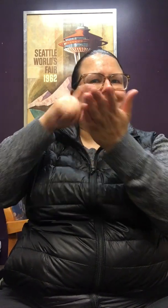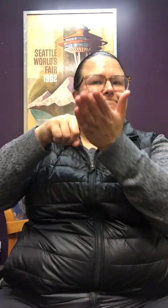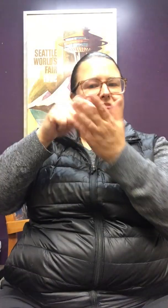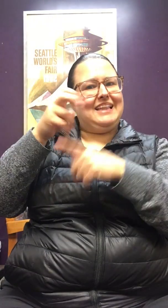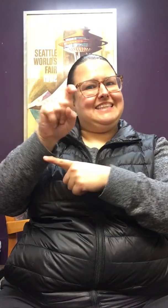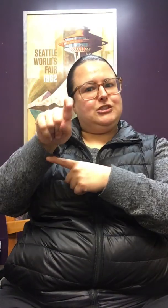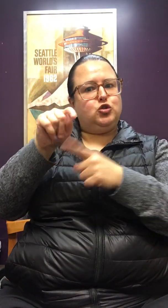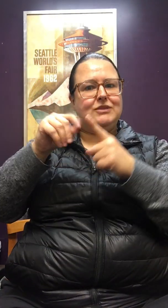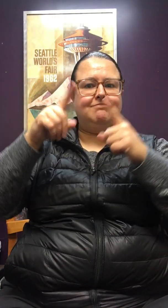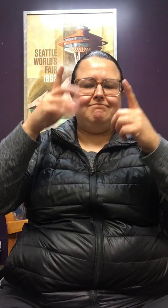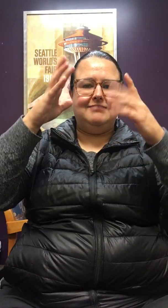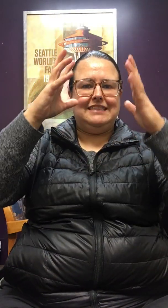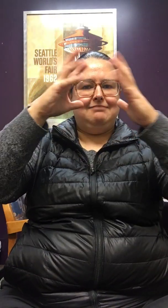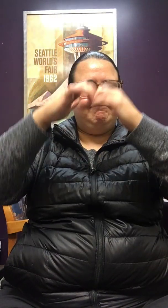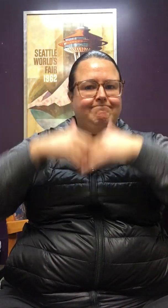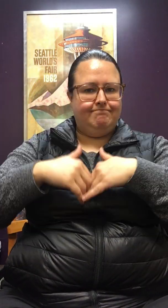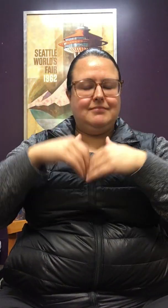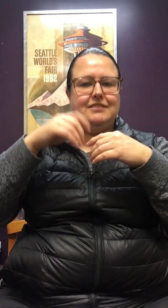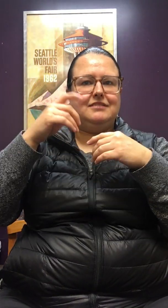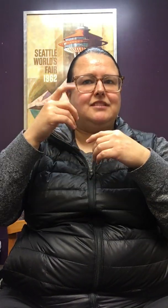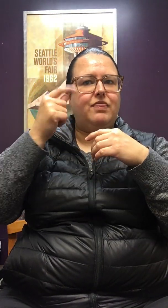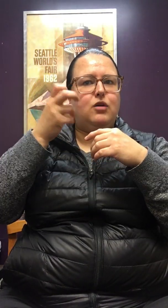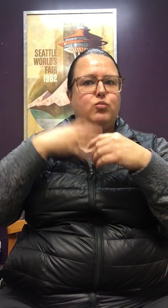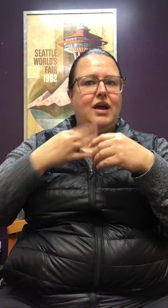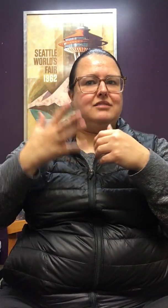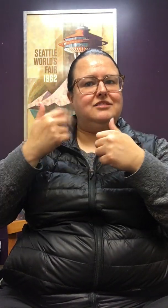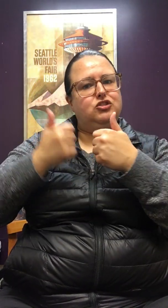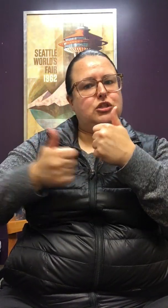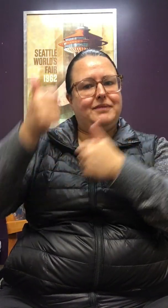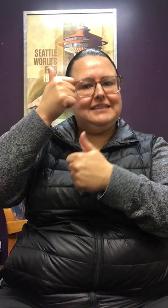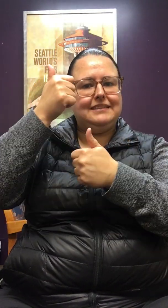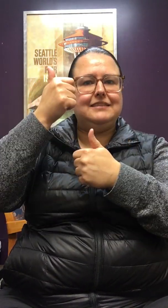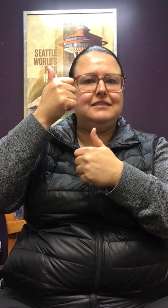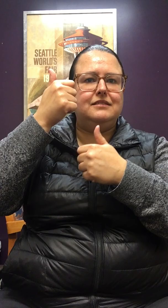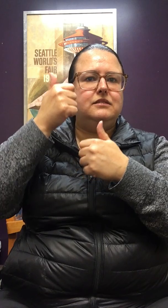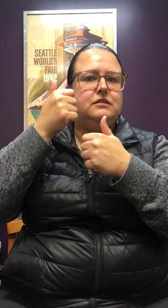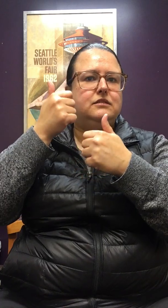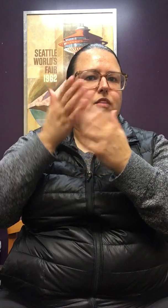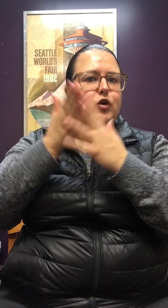and recognize the need to dismantle white supremacy